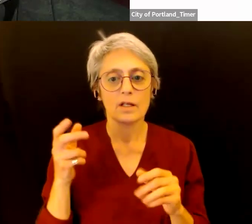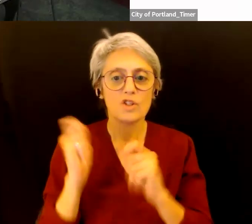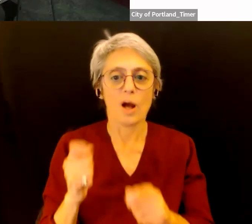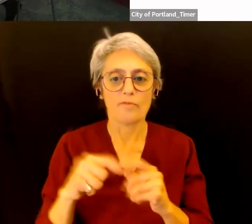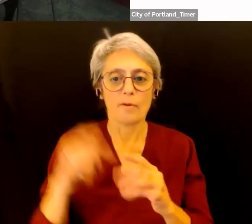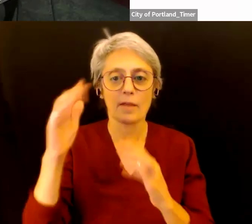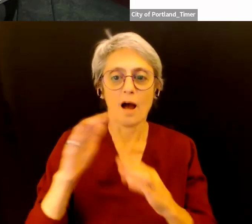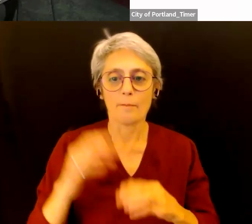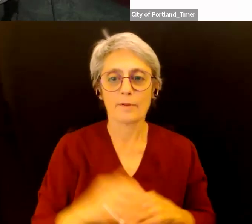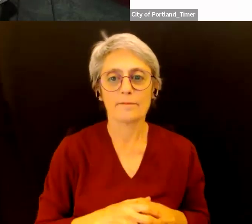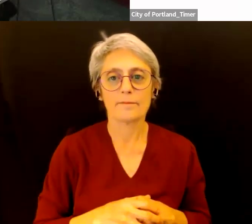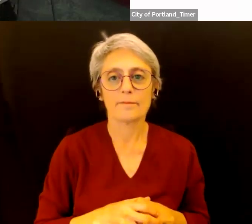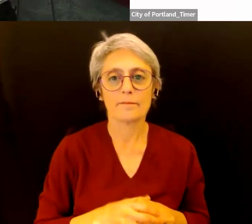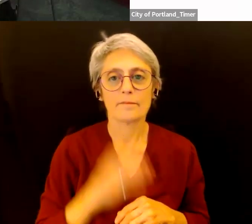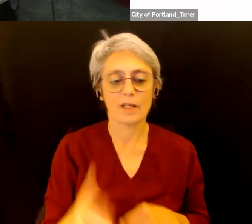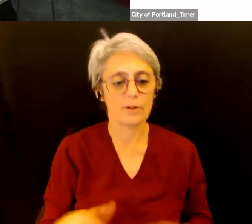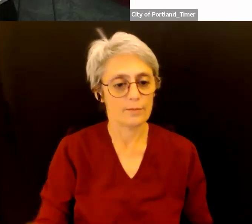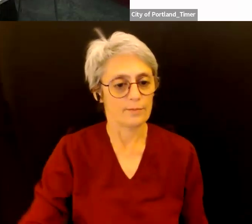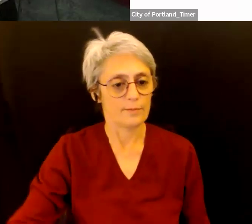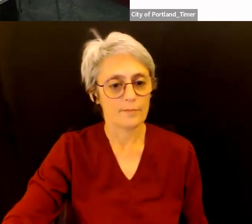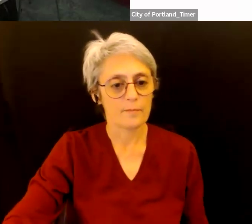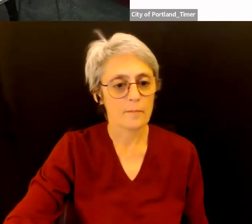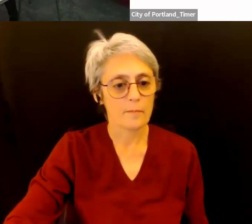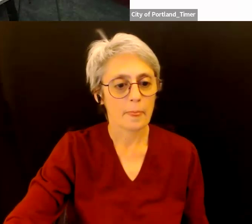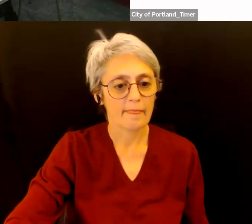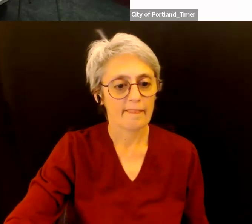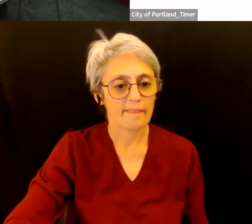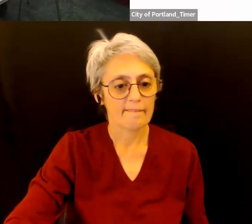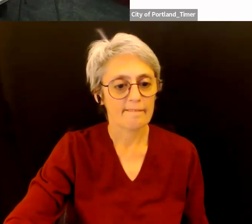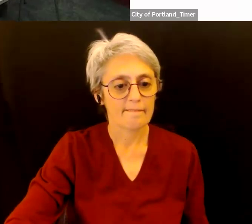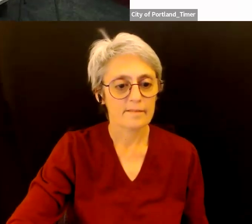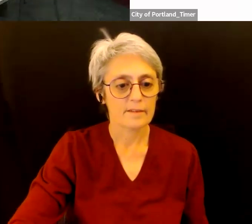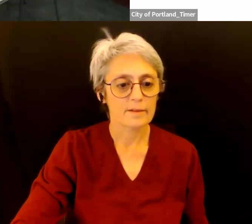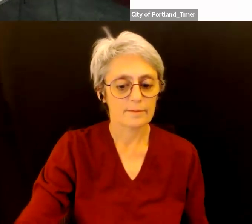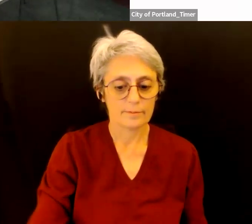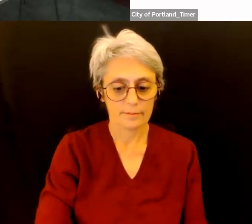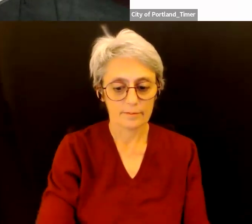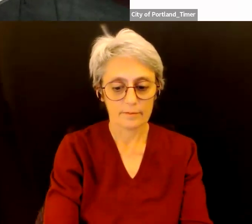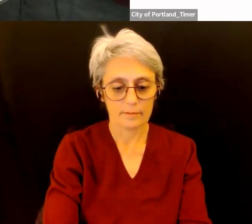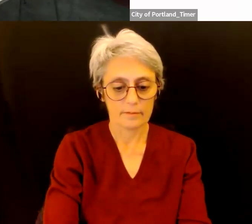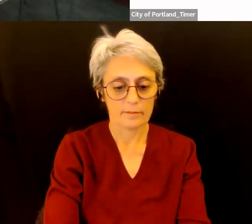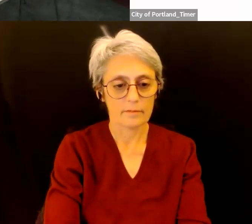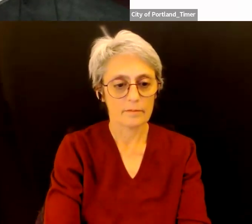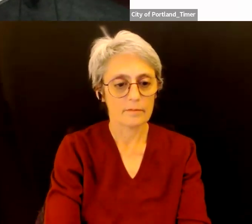Thank you.